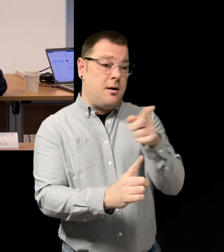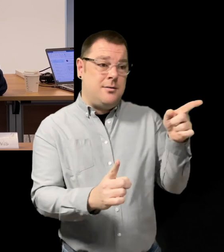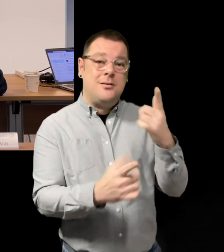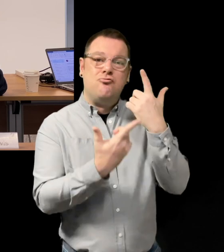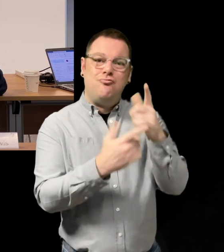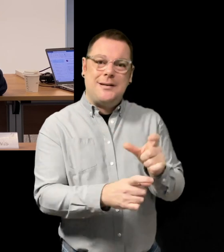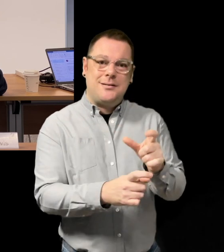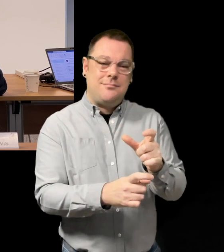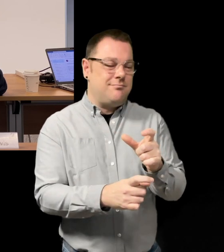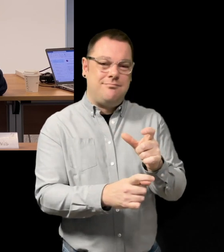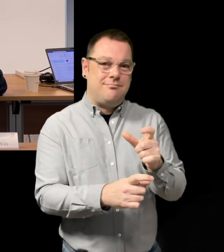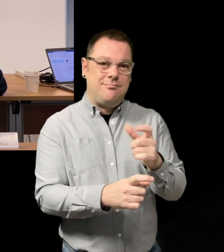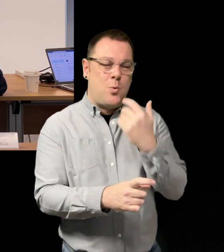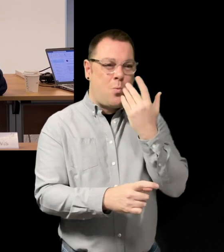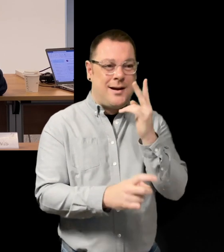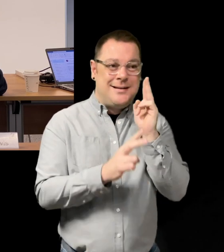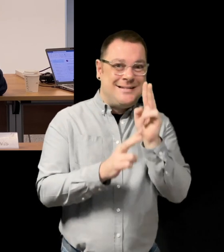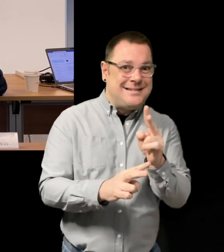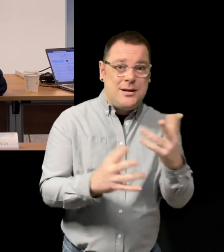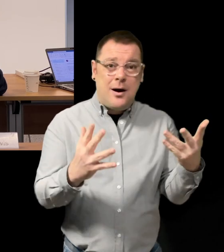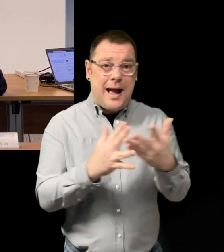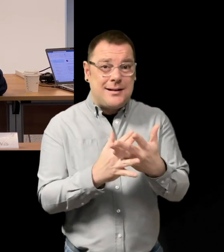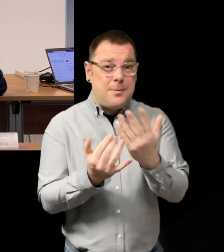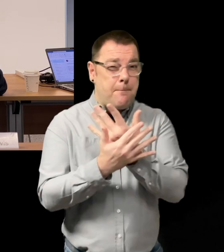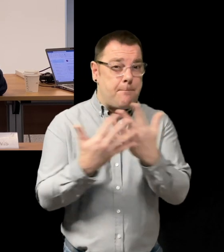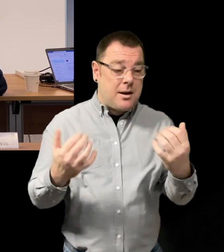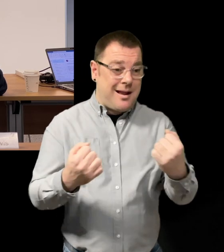that residents don't always see or access many of our services.